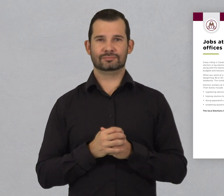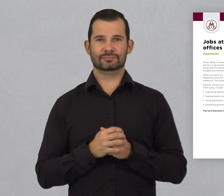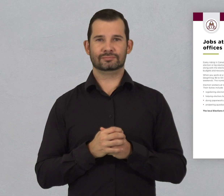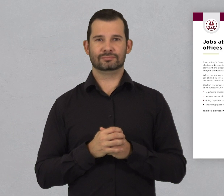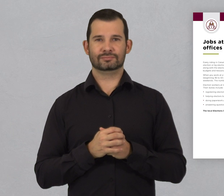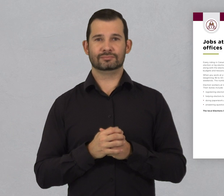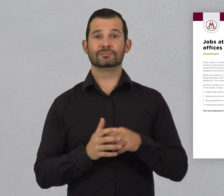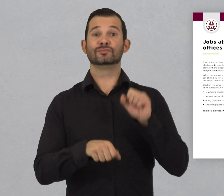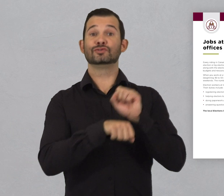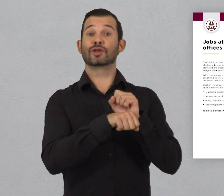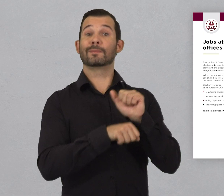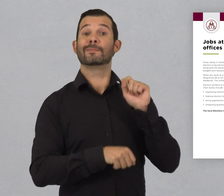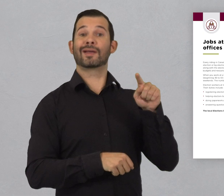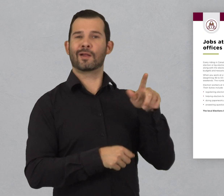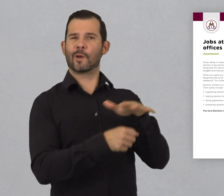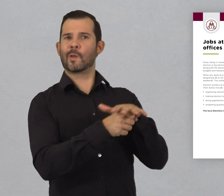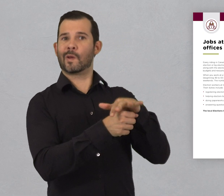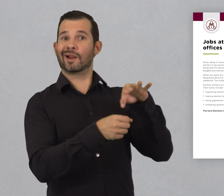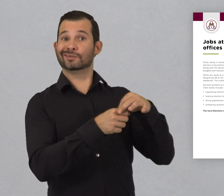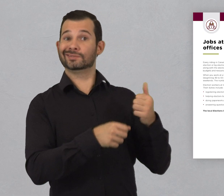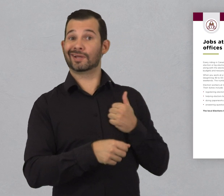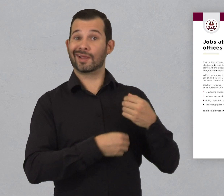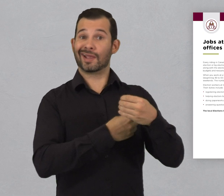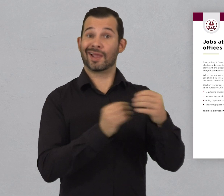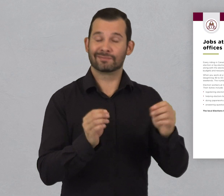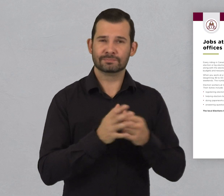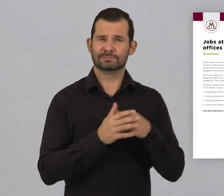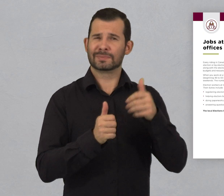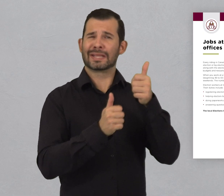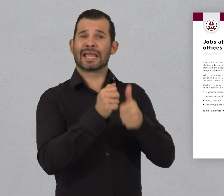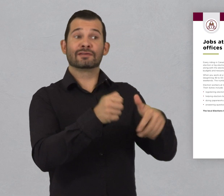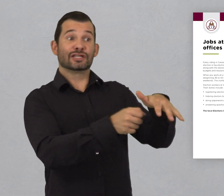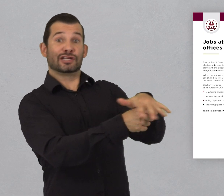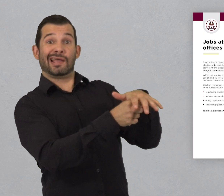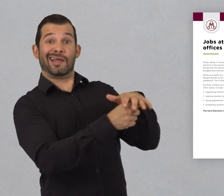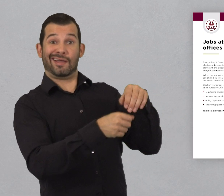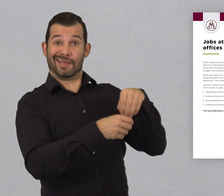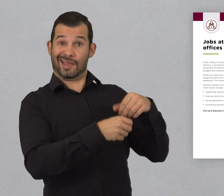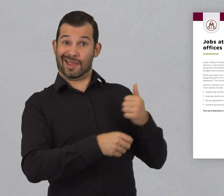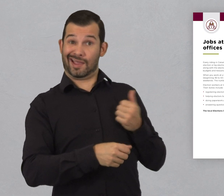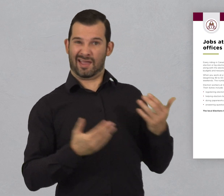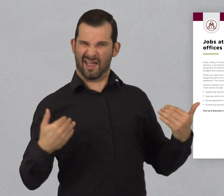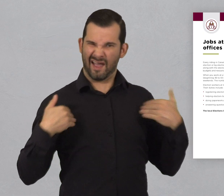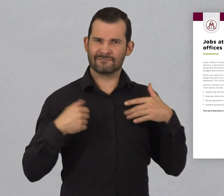Jobs at local Elections Canada offices Every riding in Canada has a local